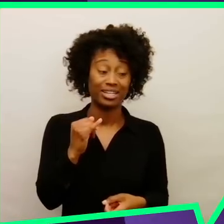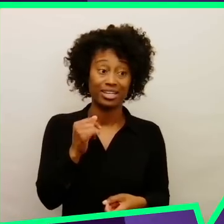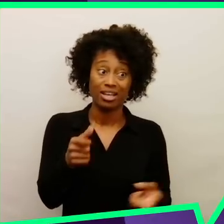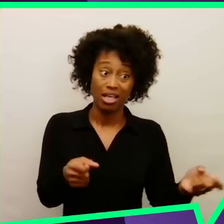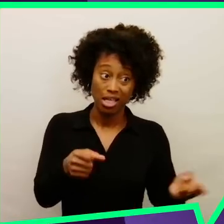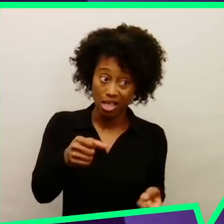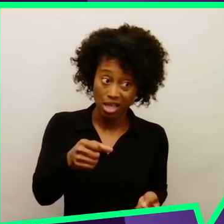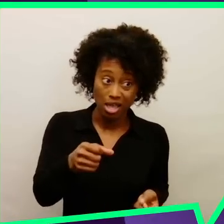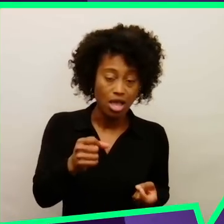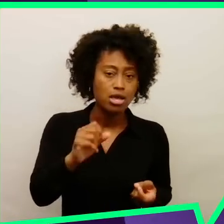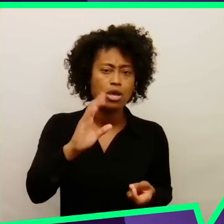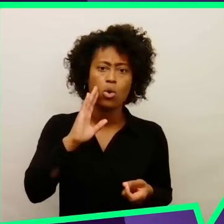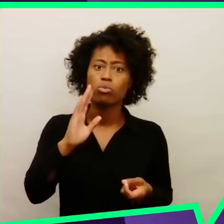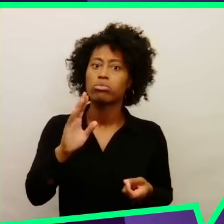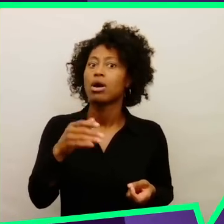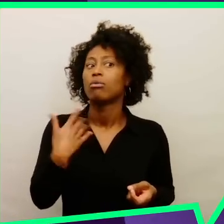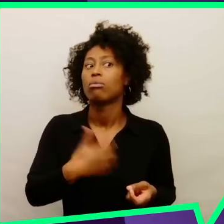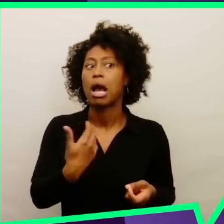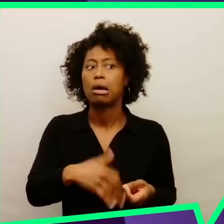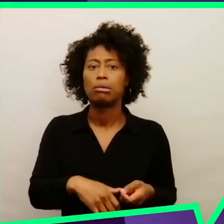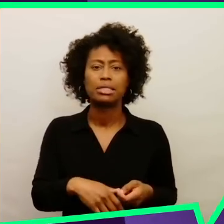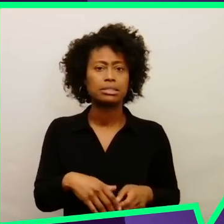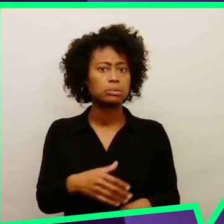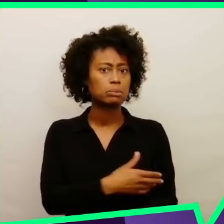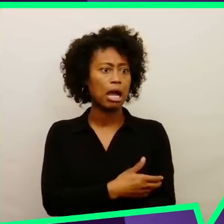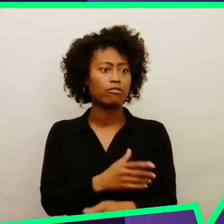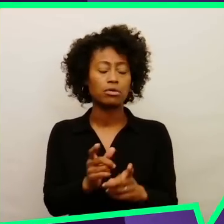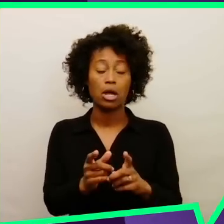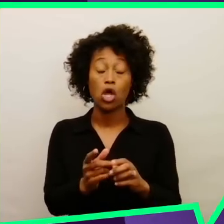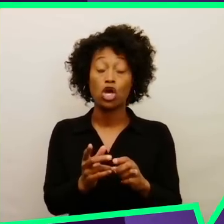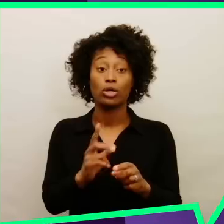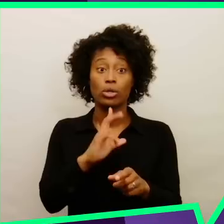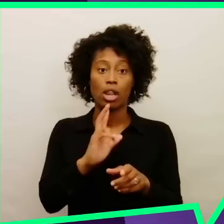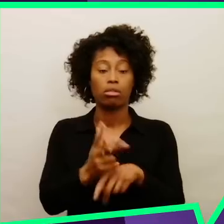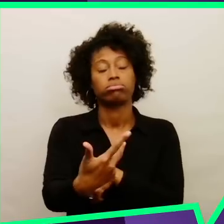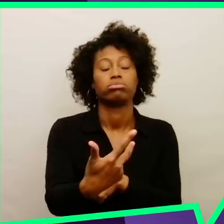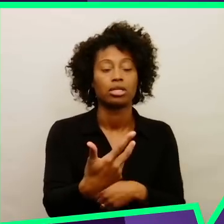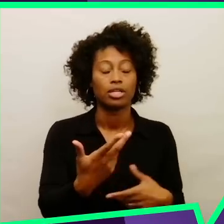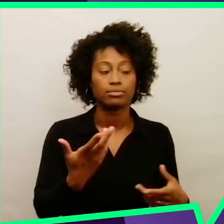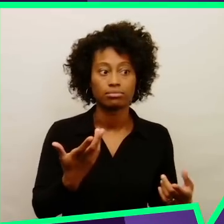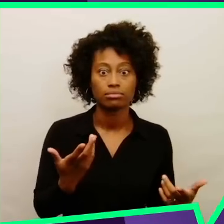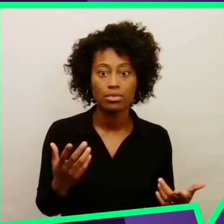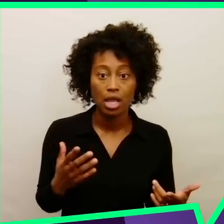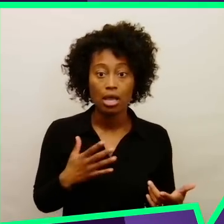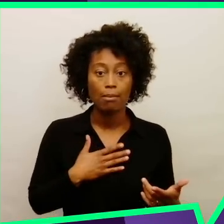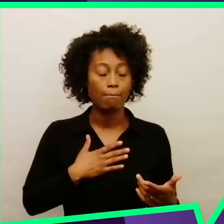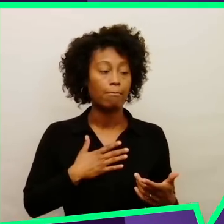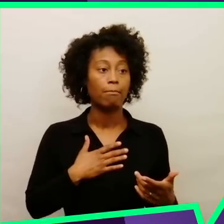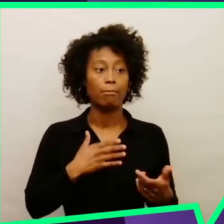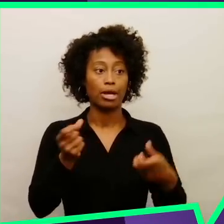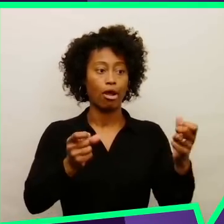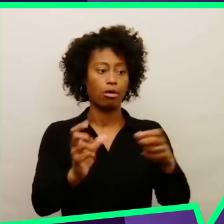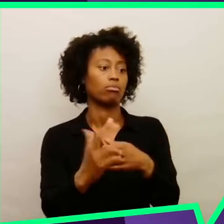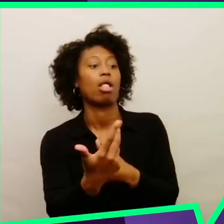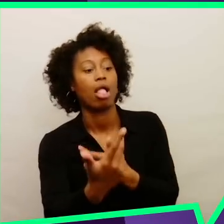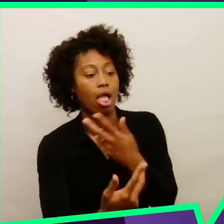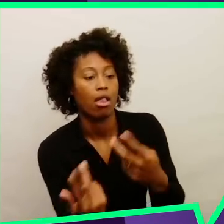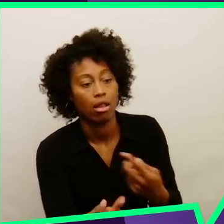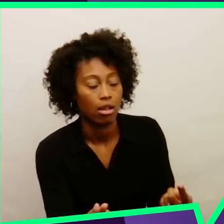the downforce is like crazy. And my car just goes whip. I'm like, really?